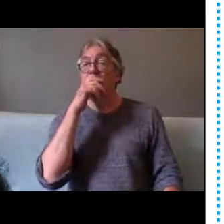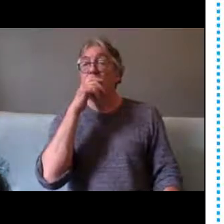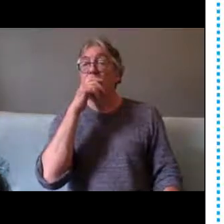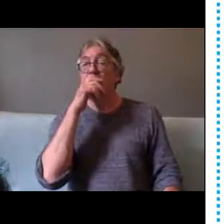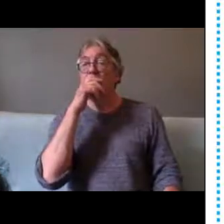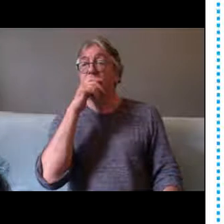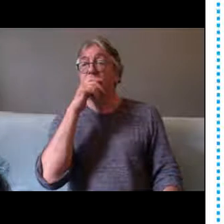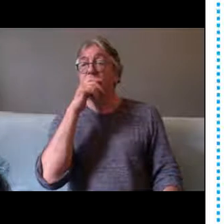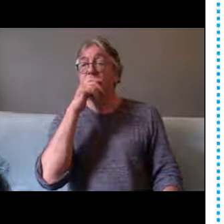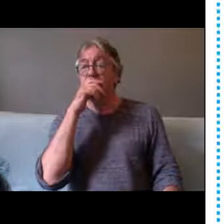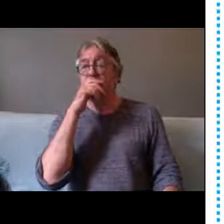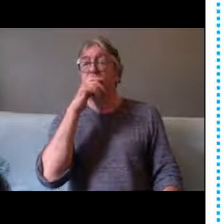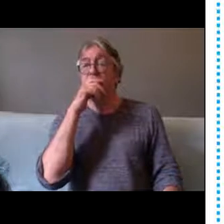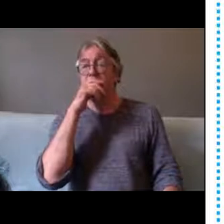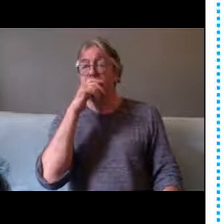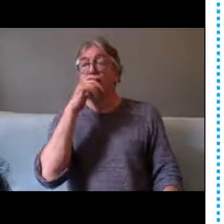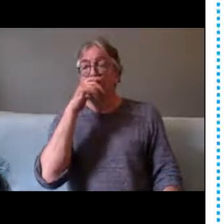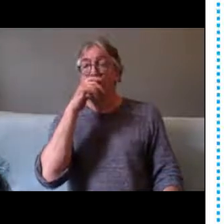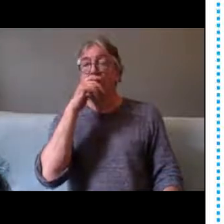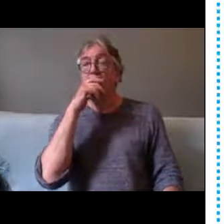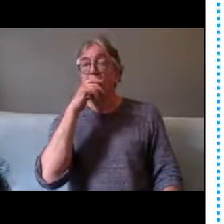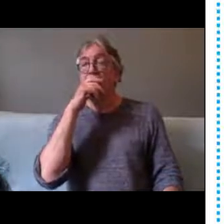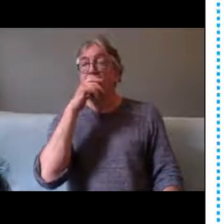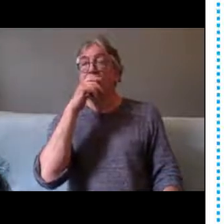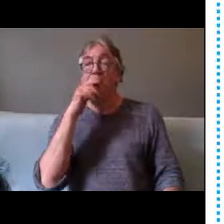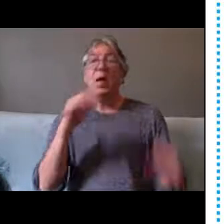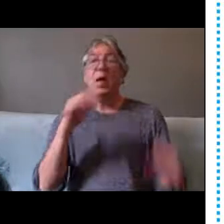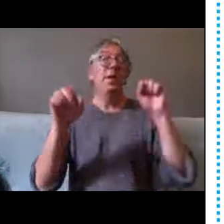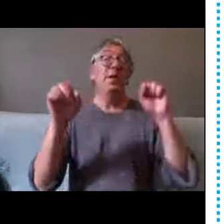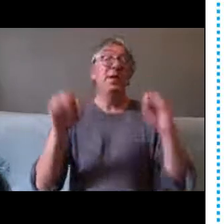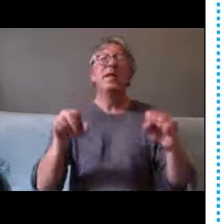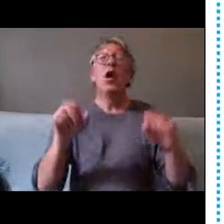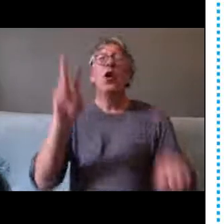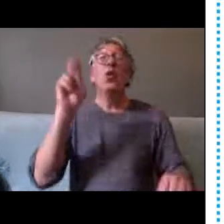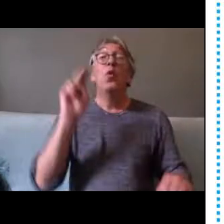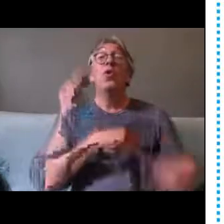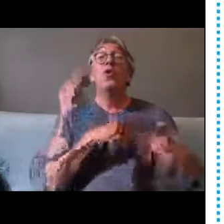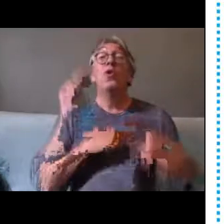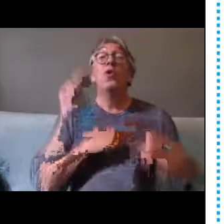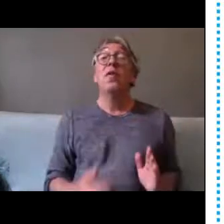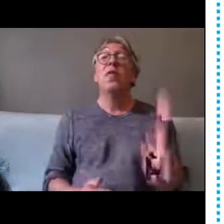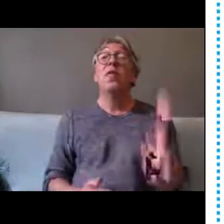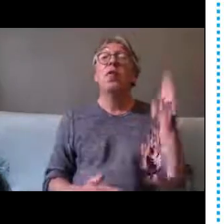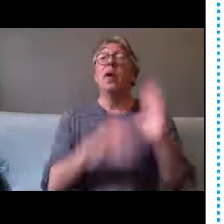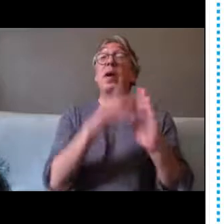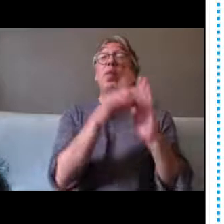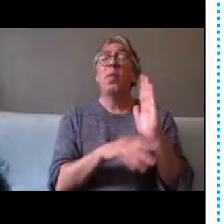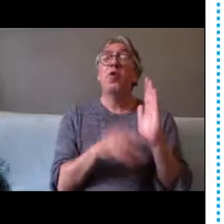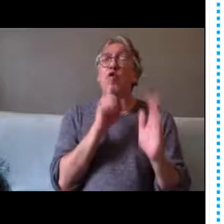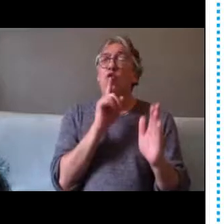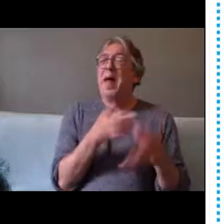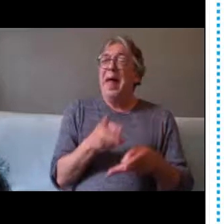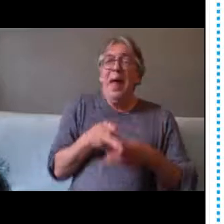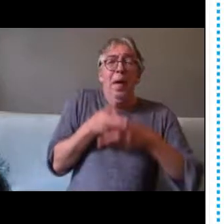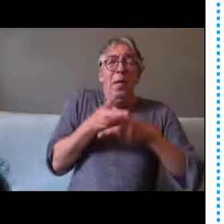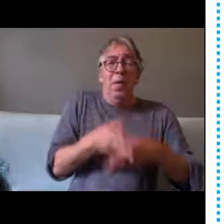But also is very careful providing reasonable accommodation.